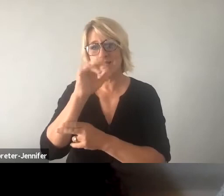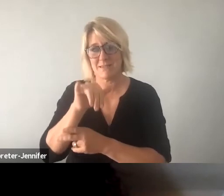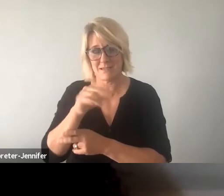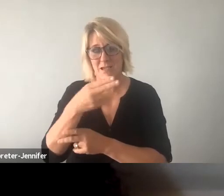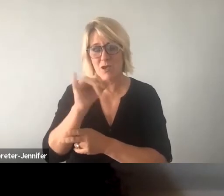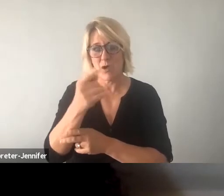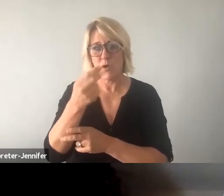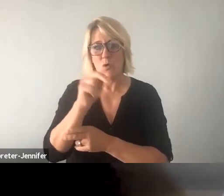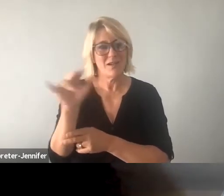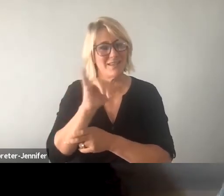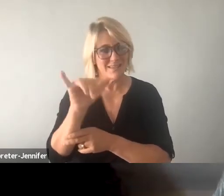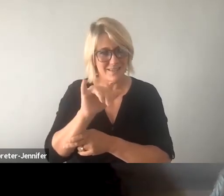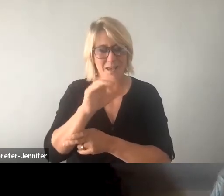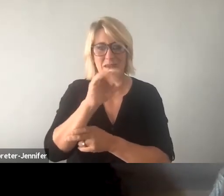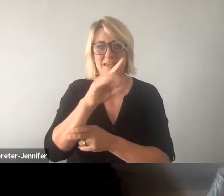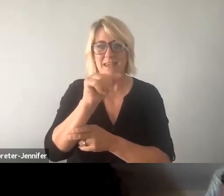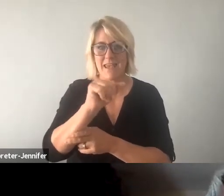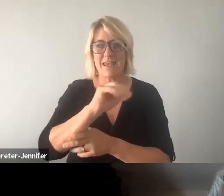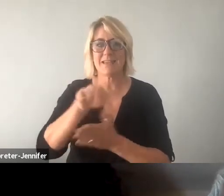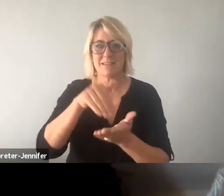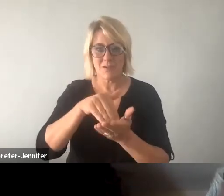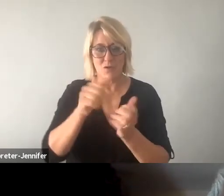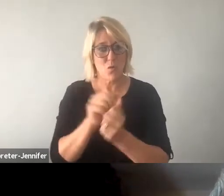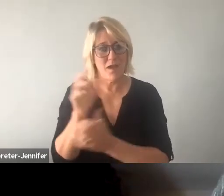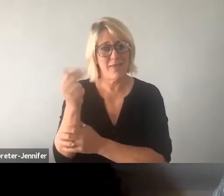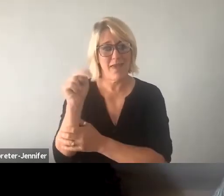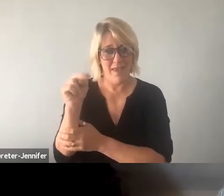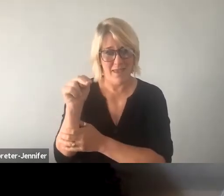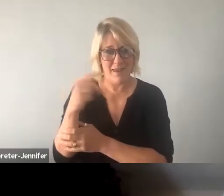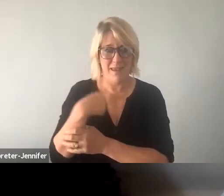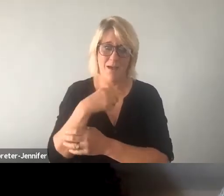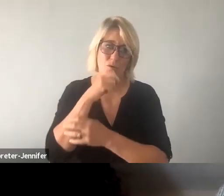I'm middle-aged with glasses. » Nancy: My name is Nancy